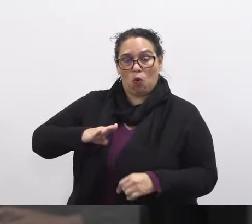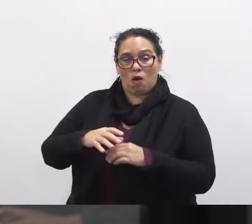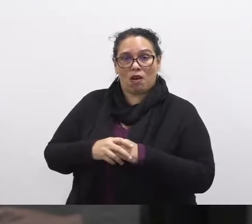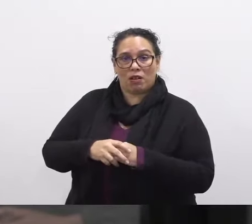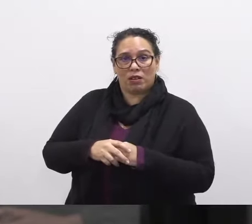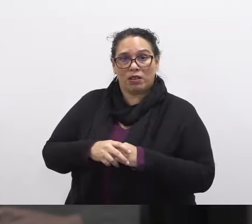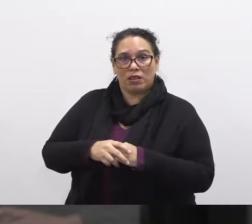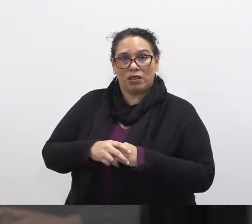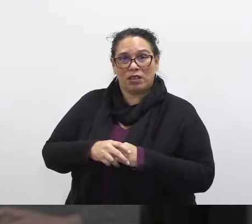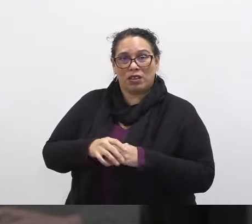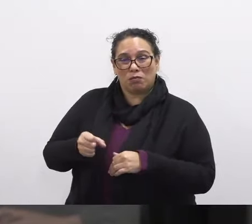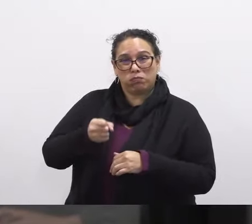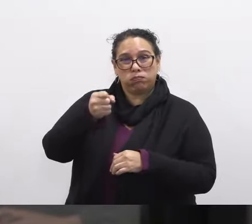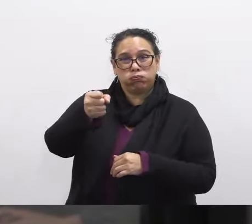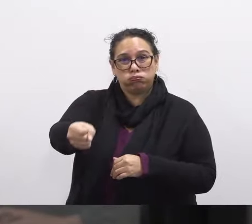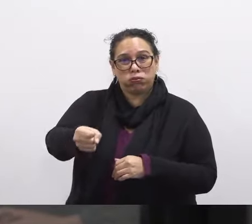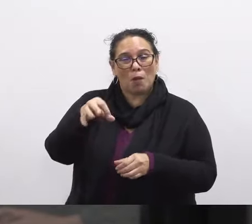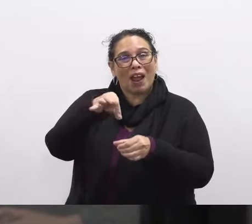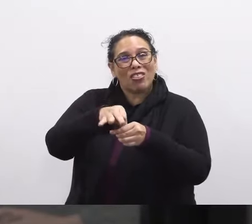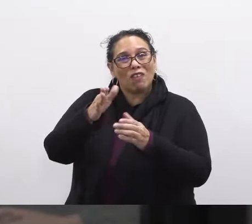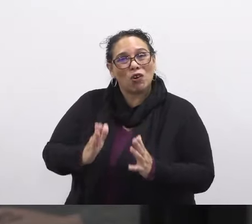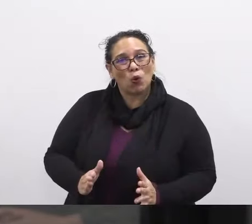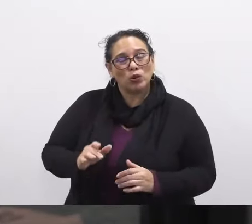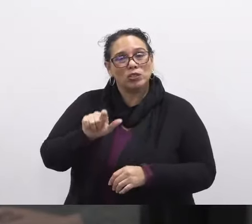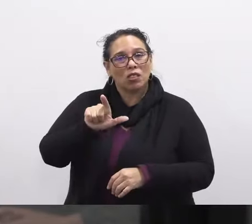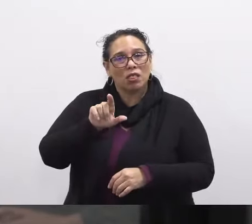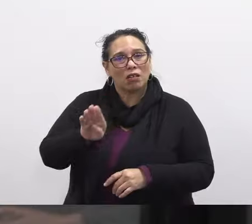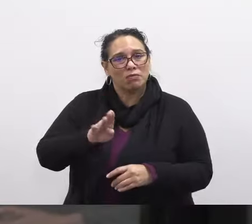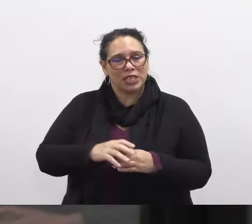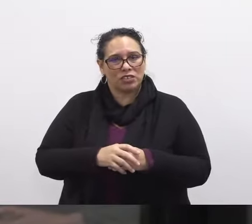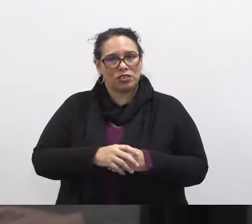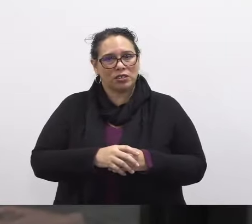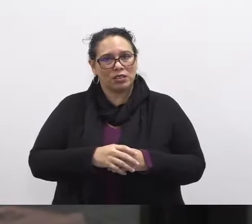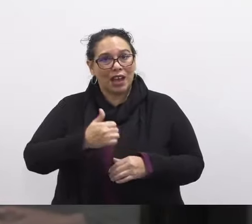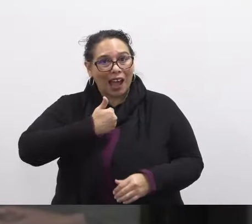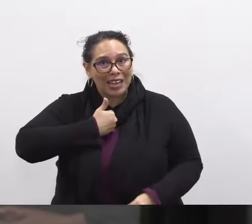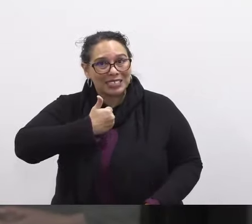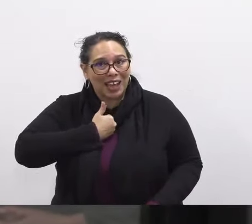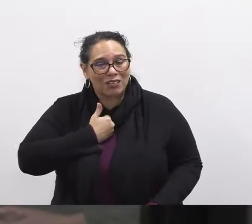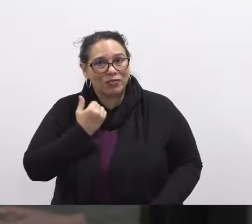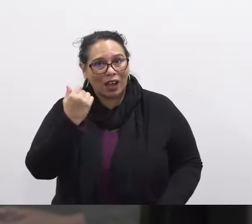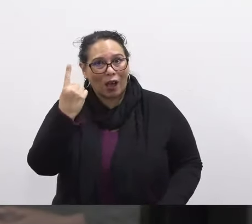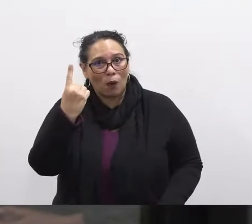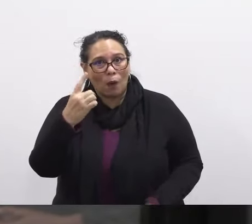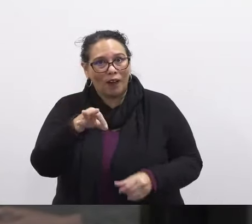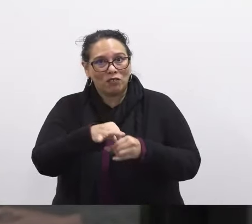you were put there by the voters of Long Beach, I am one of those people,